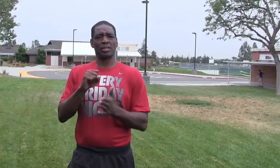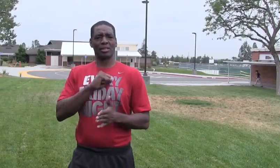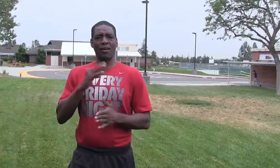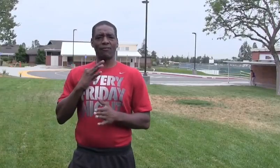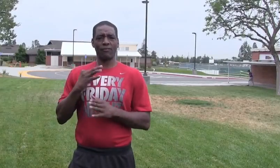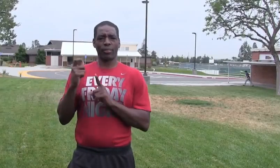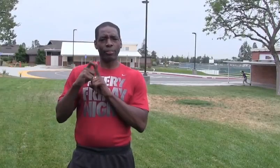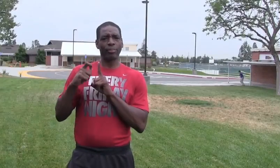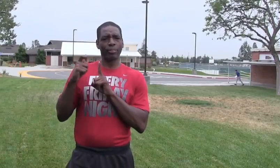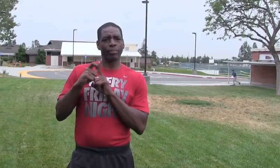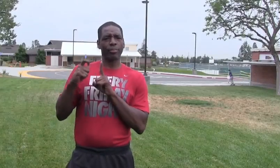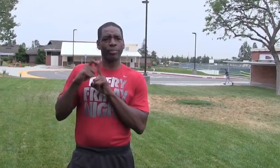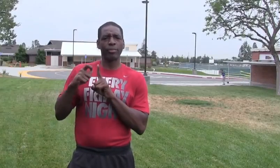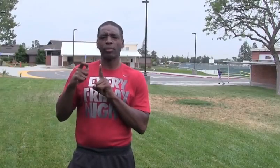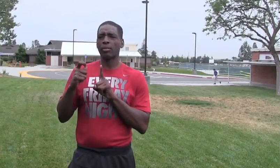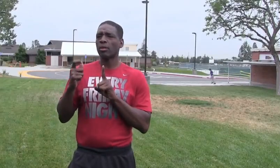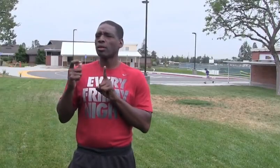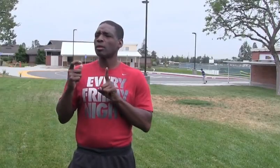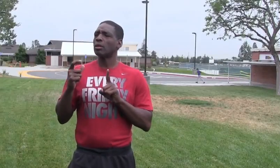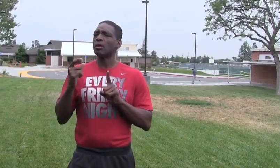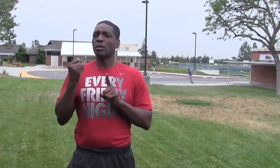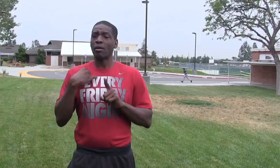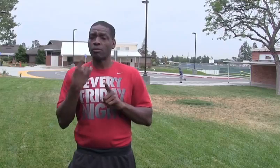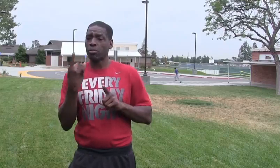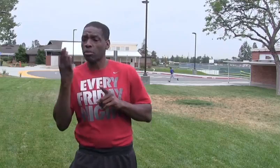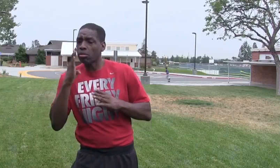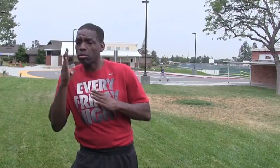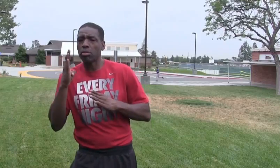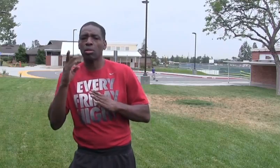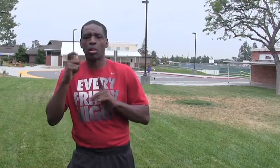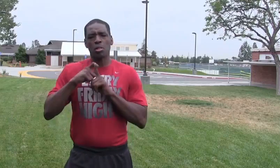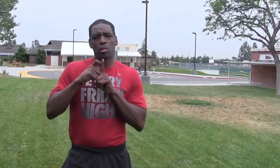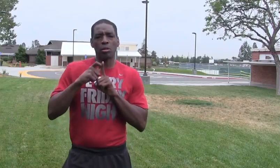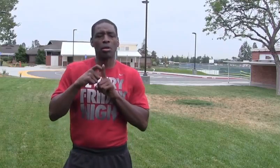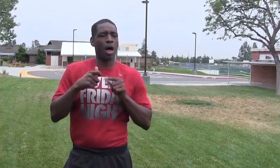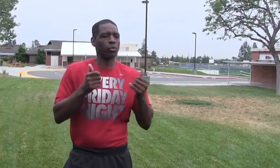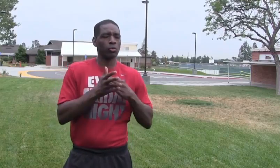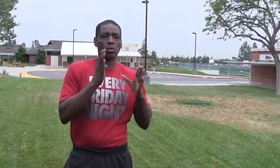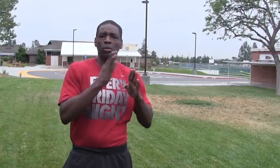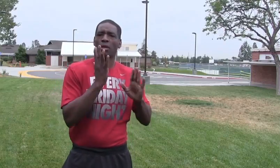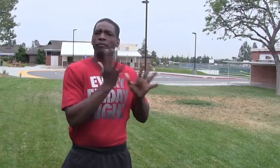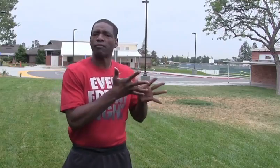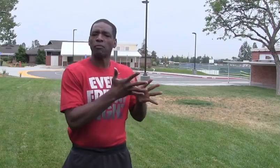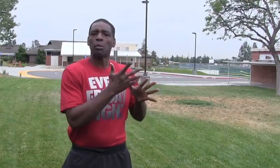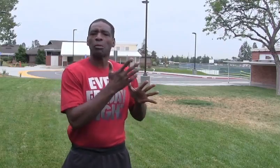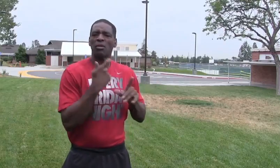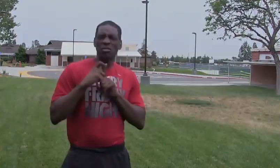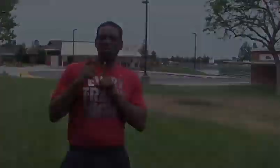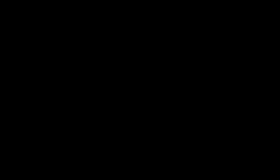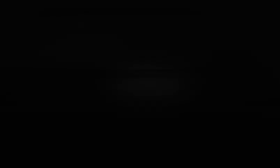David Hamilton: I definitely experienced continued harassment from the staff. Sometimes, I would get in trouble for something when other students didn’t get in trouble for the same things.